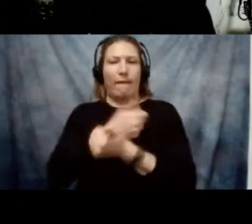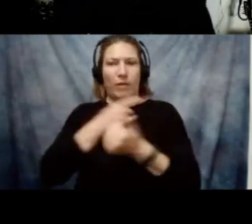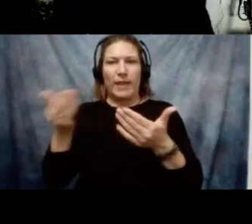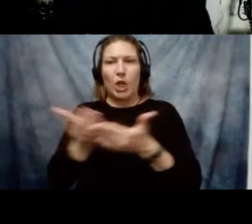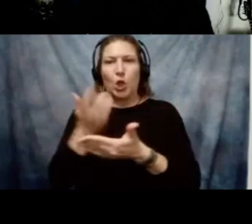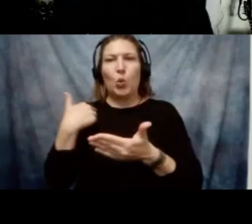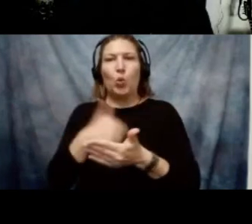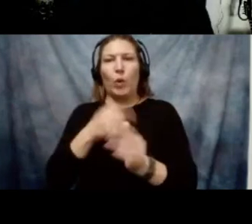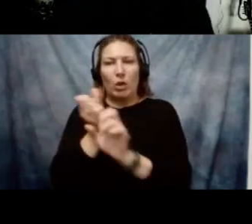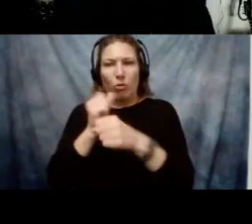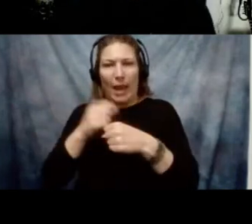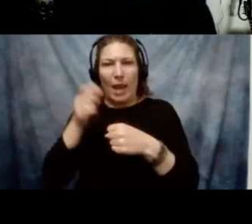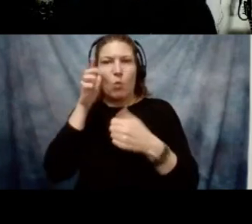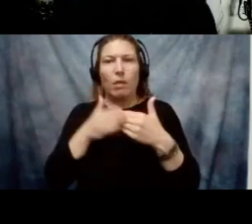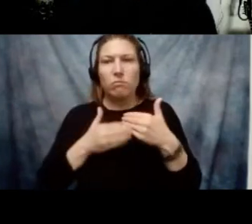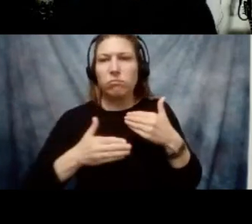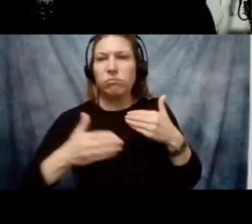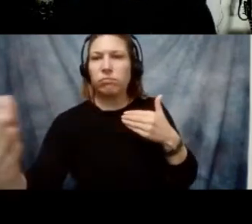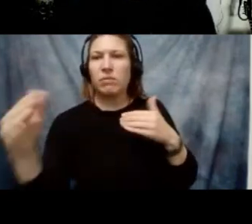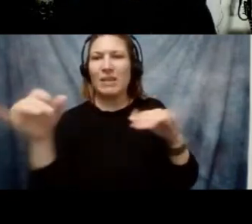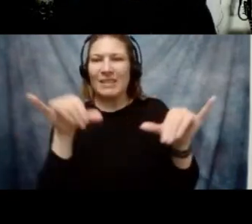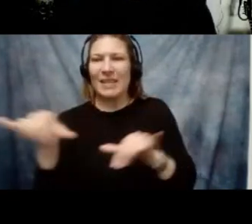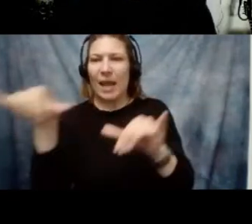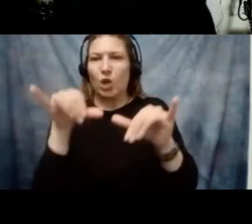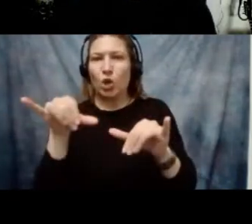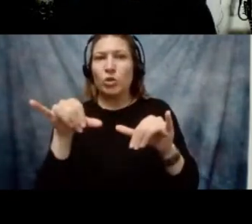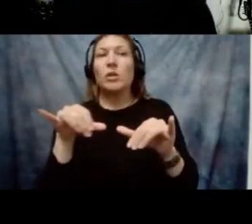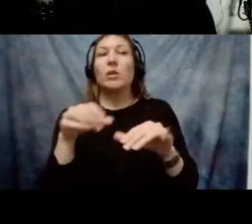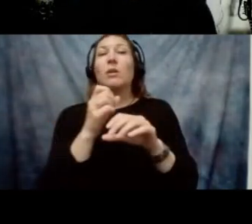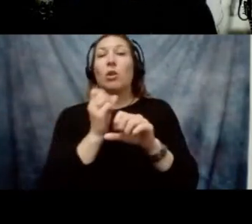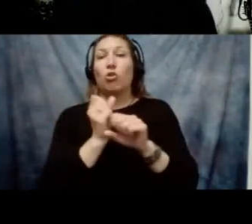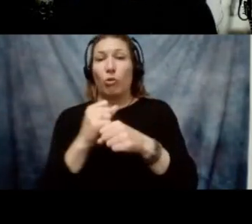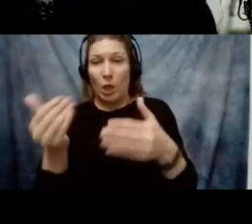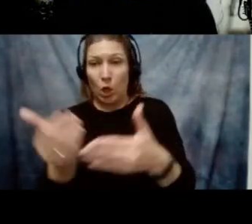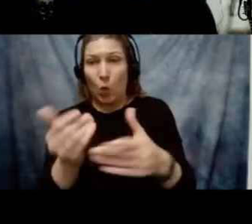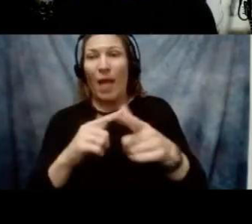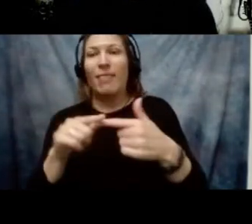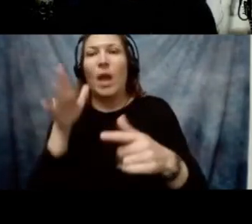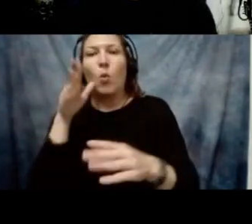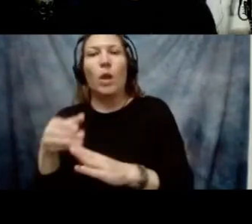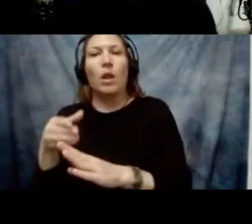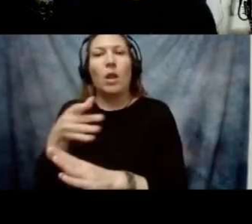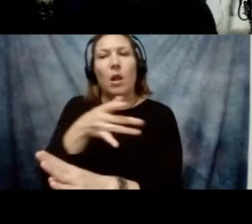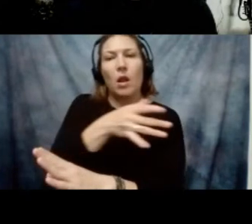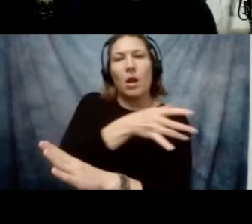on how many courses you have and prioritize the ones that either most accessed or most important